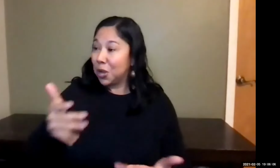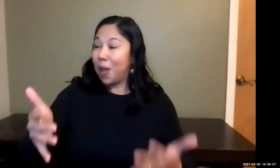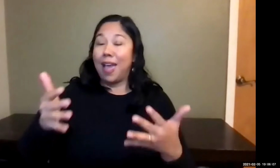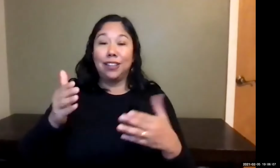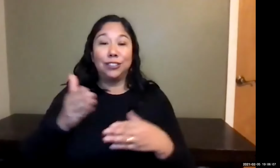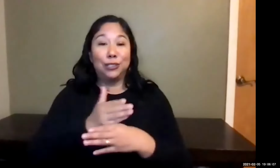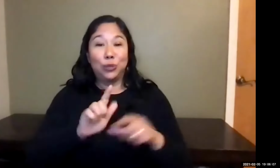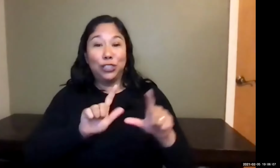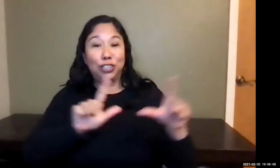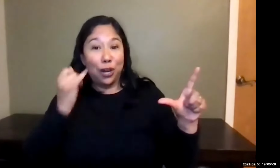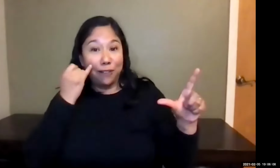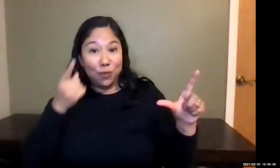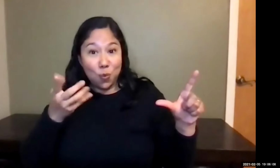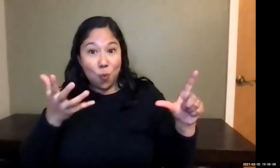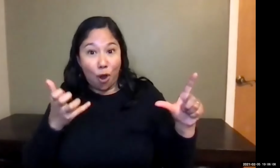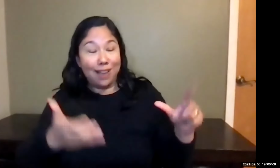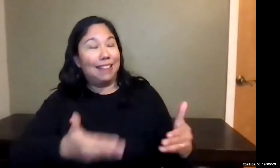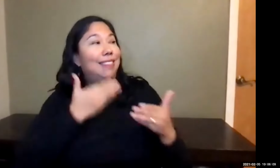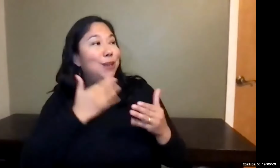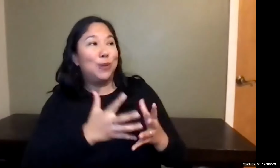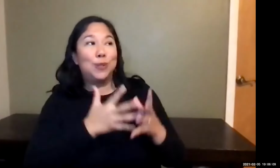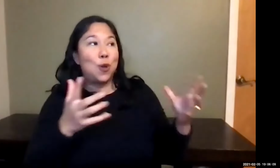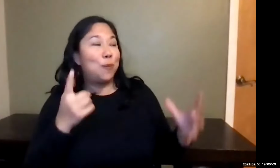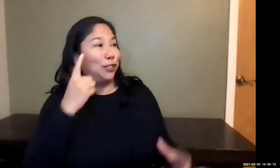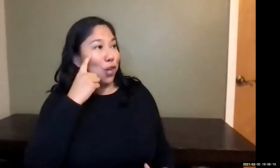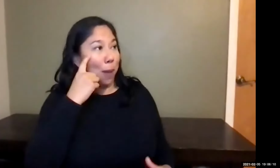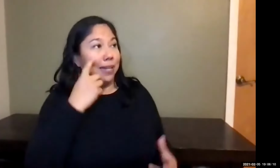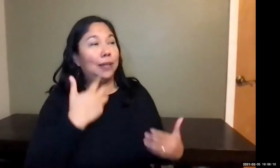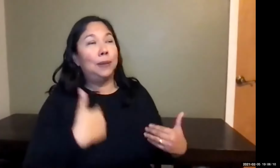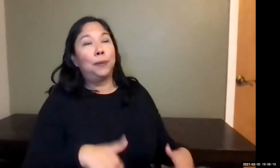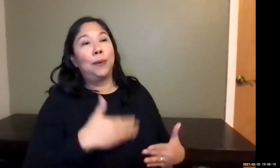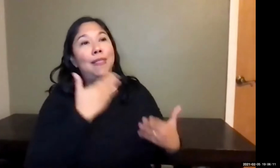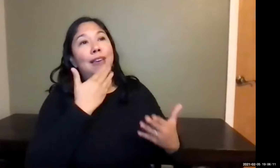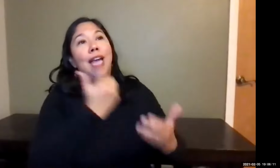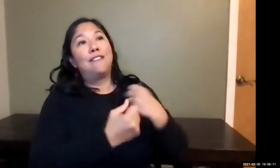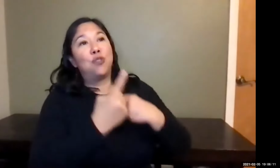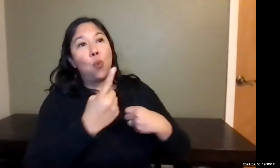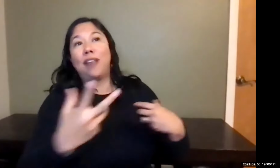Thank you so much Dominic, and thank you everyone really involved and allowing